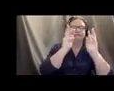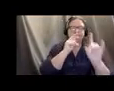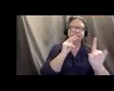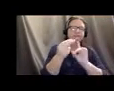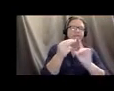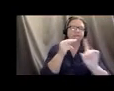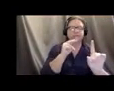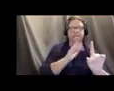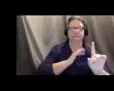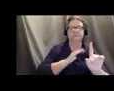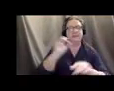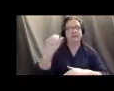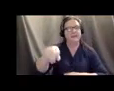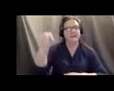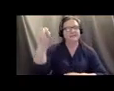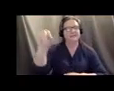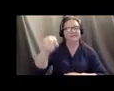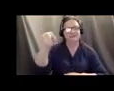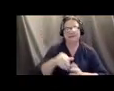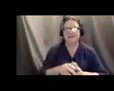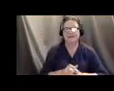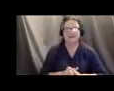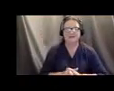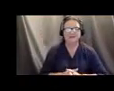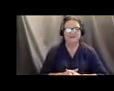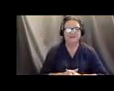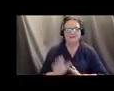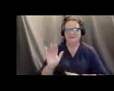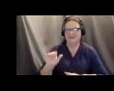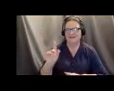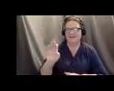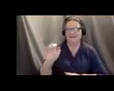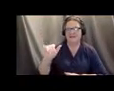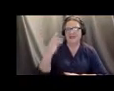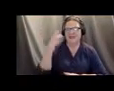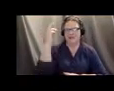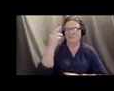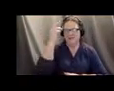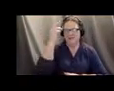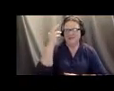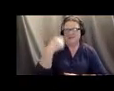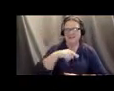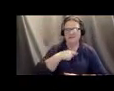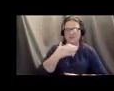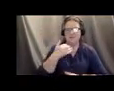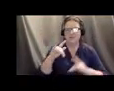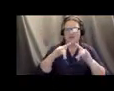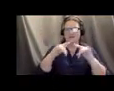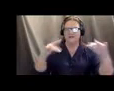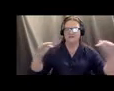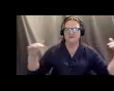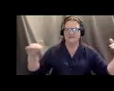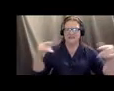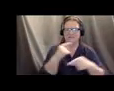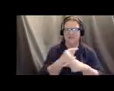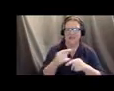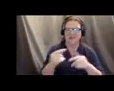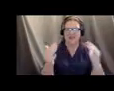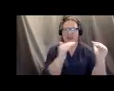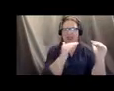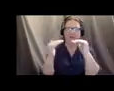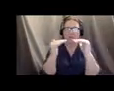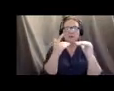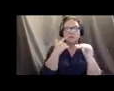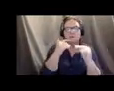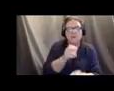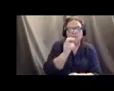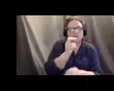You know, it's one of the key reasons we want diversity and equity it's really hard to innovate